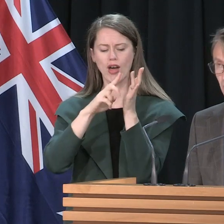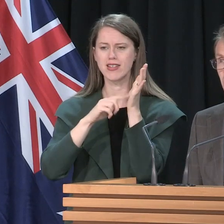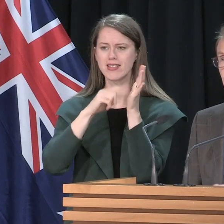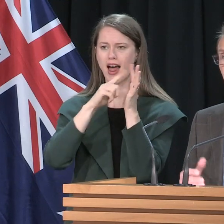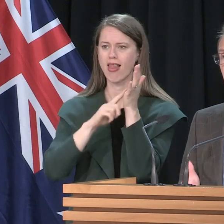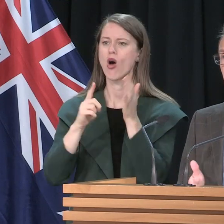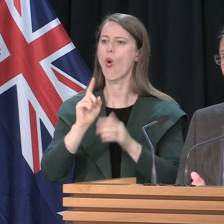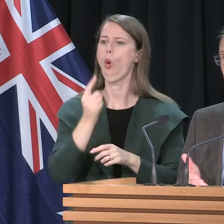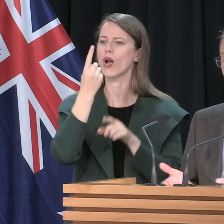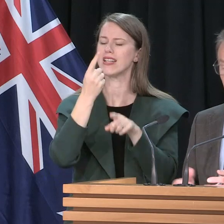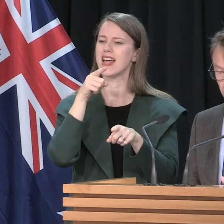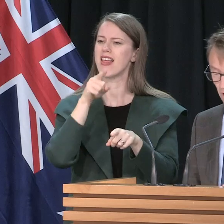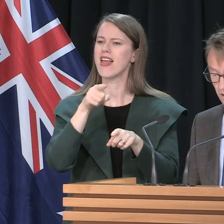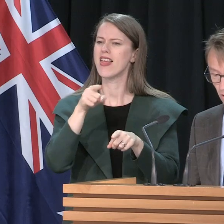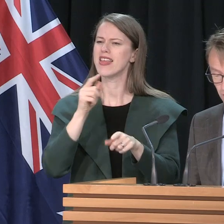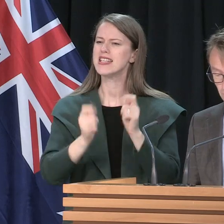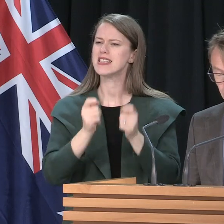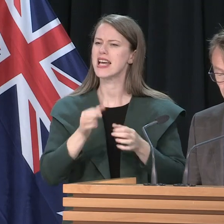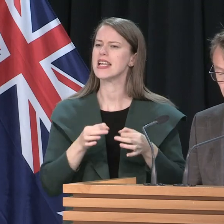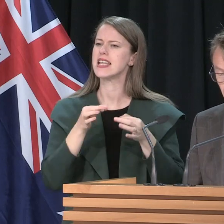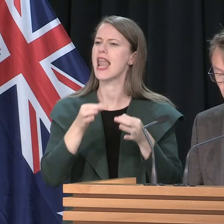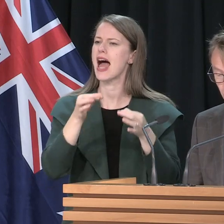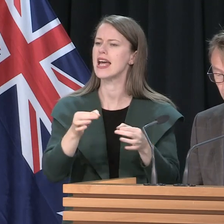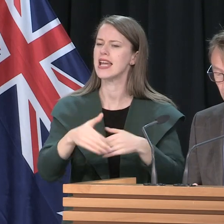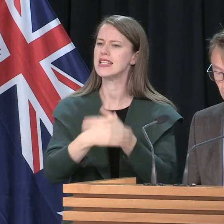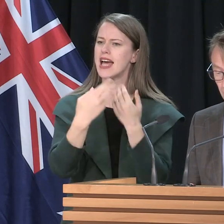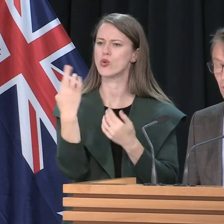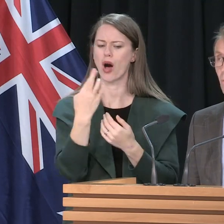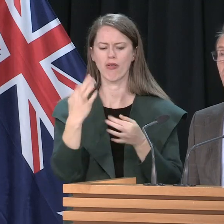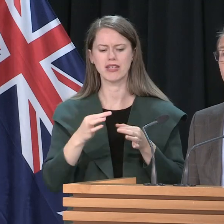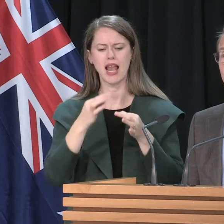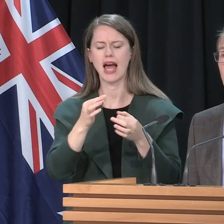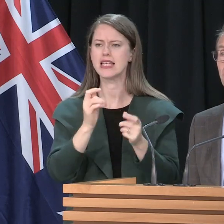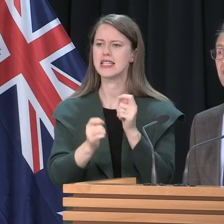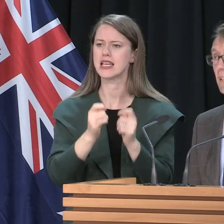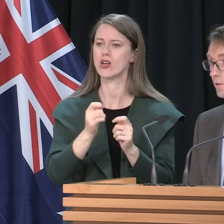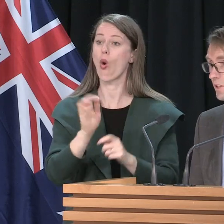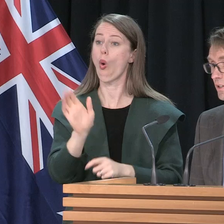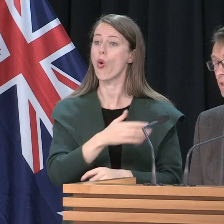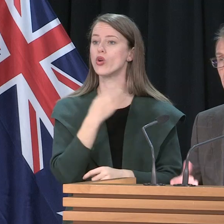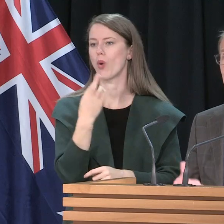results were delayed yesterday